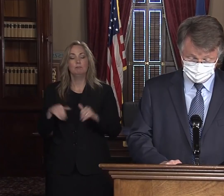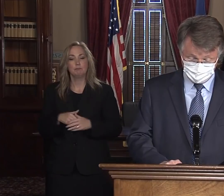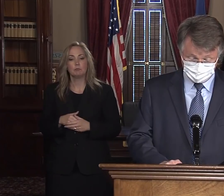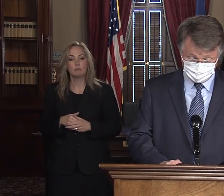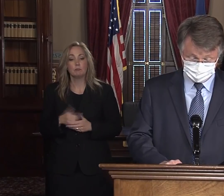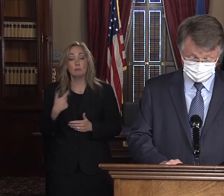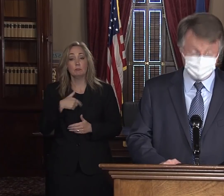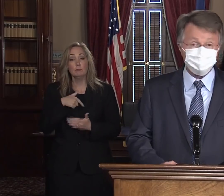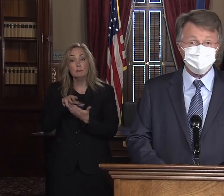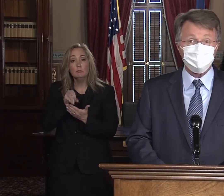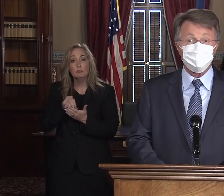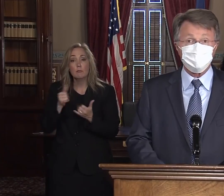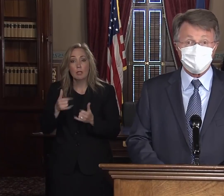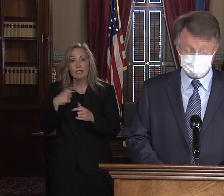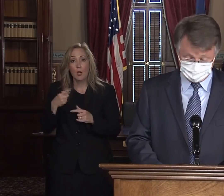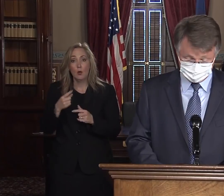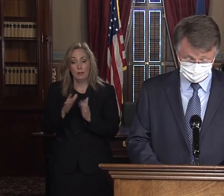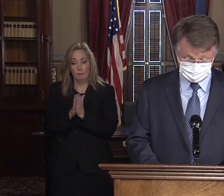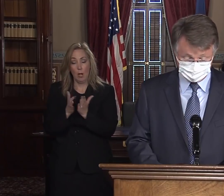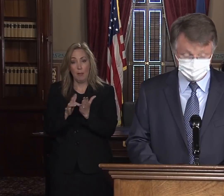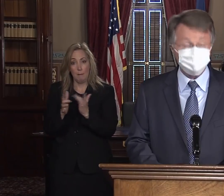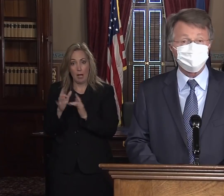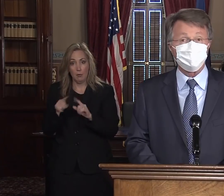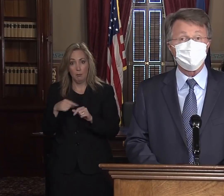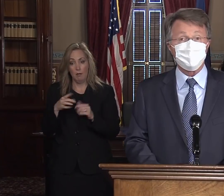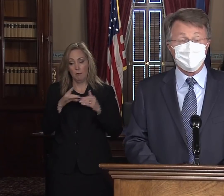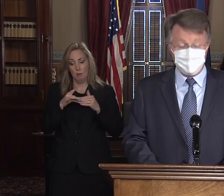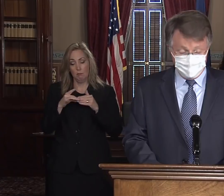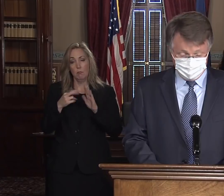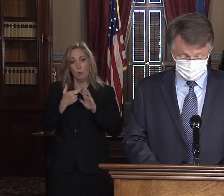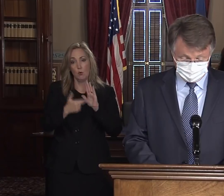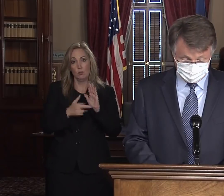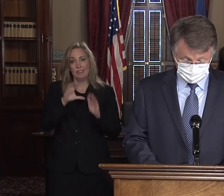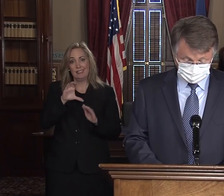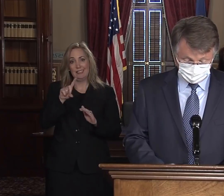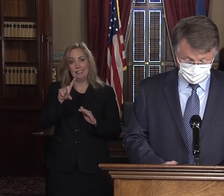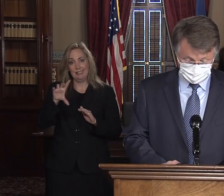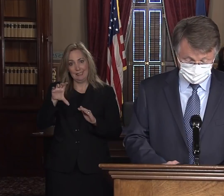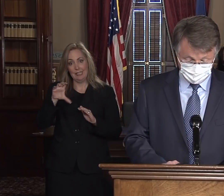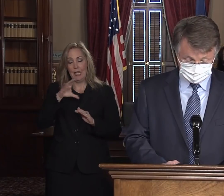TODAY AND VERY ACTIVE. WHAT WE HAVE LEARNED, WE HAVE LEARNED FROM NOT ONLY THE